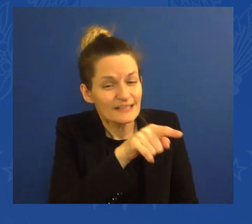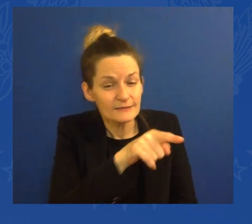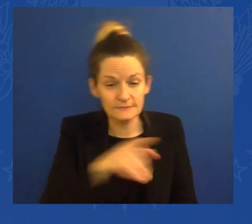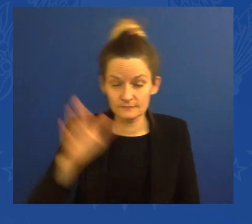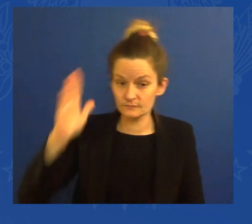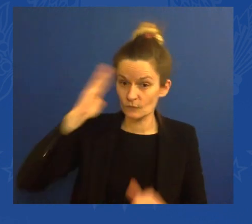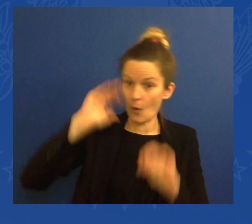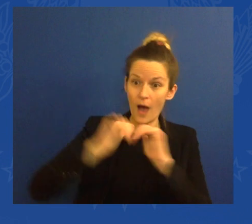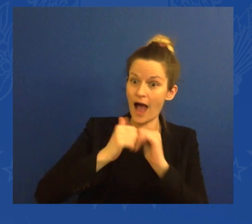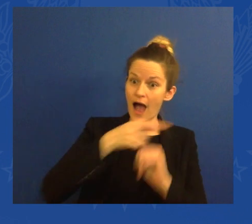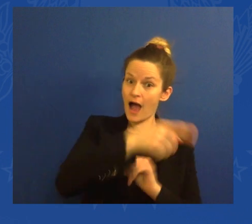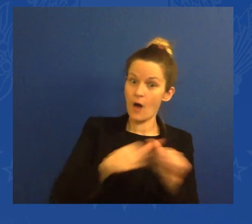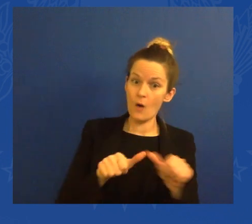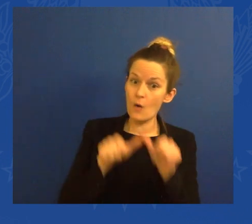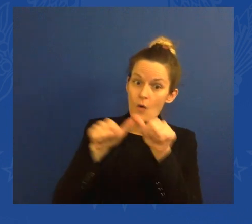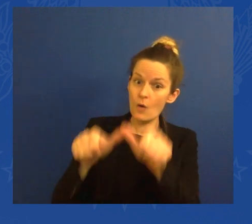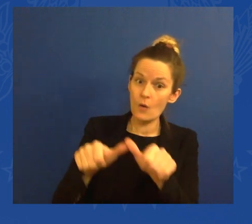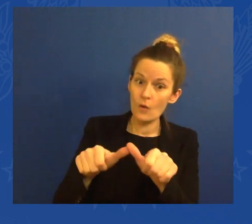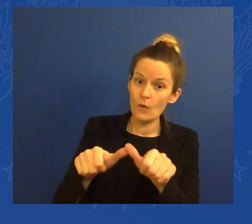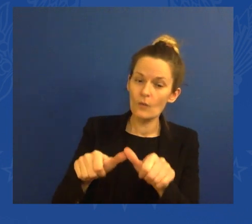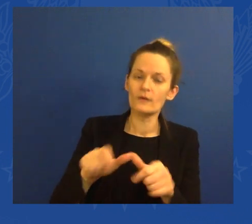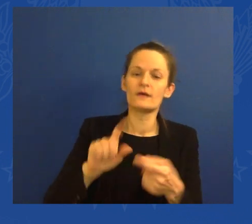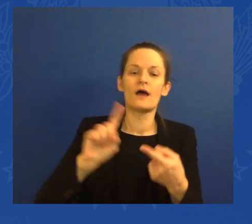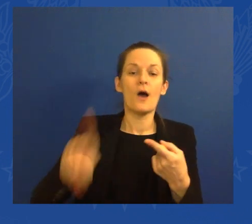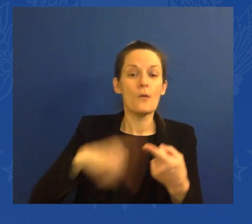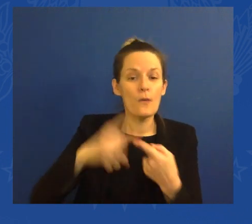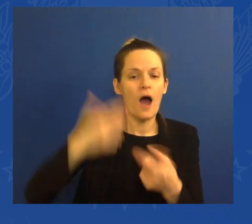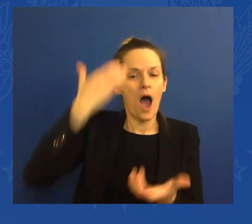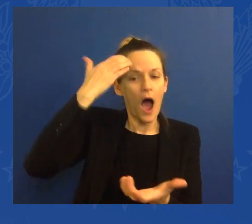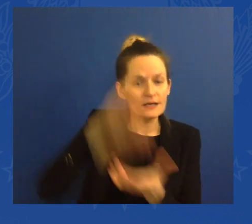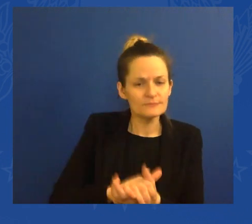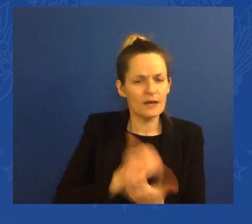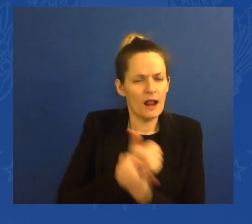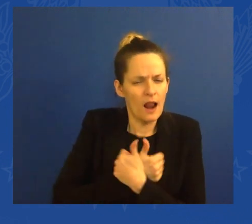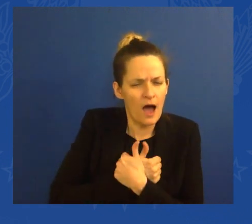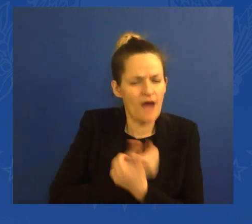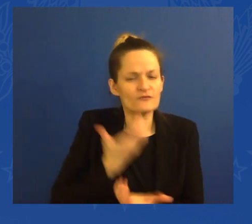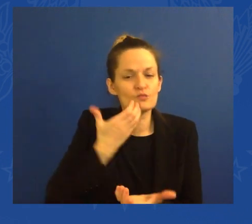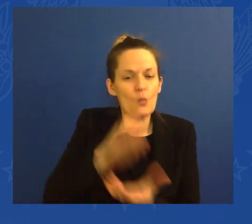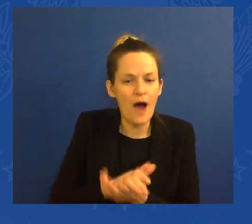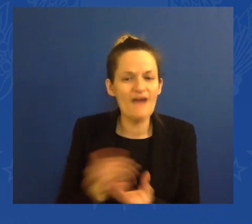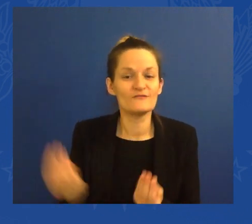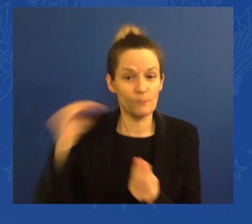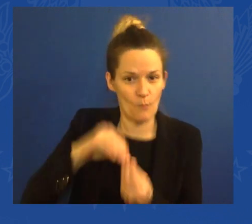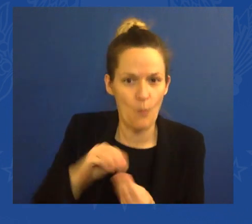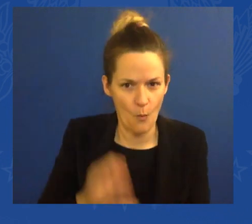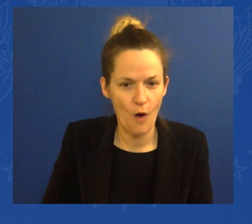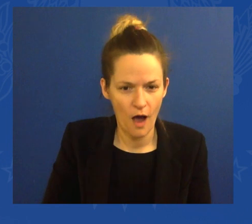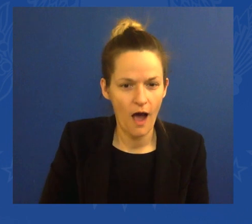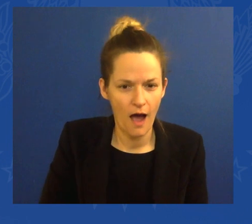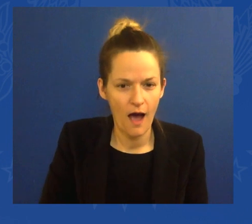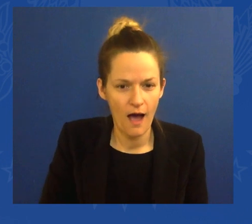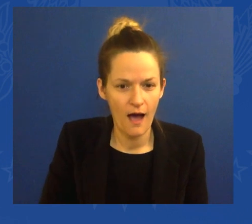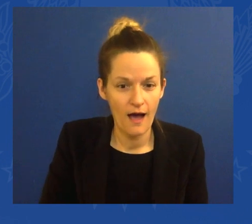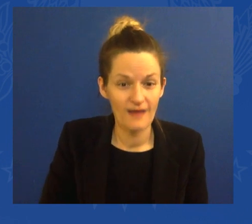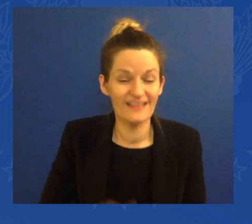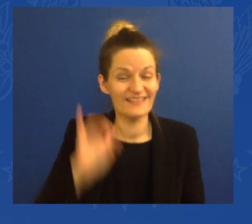I want to tell you, Jilly, this was worth the trip to come out here today. Thank you.